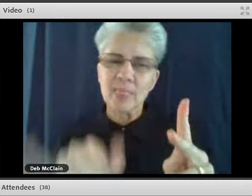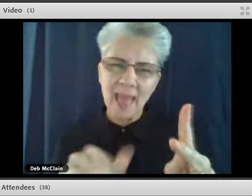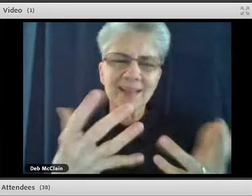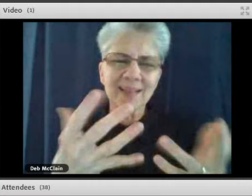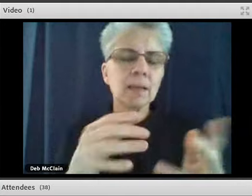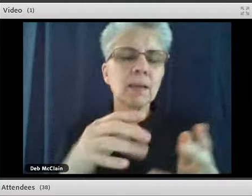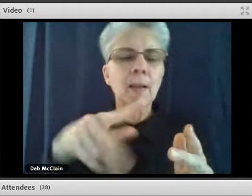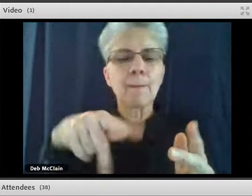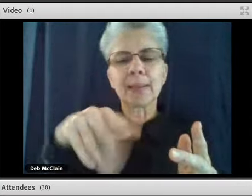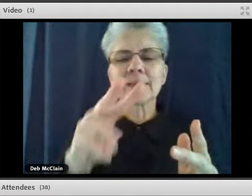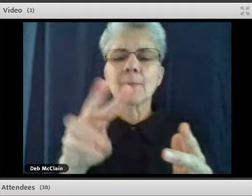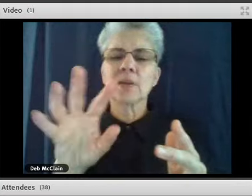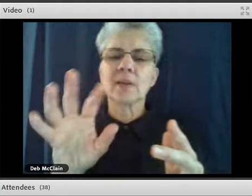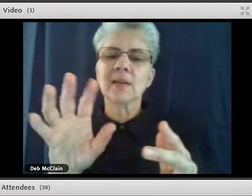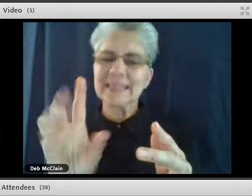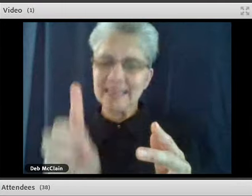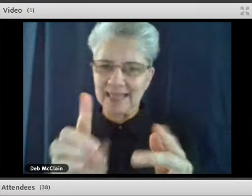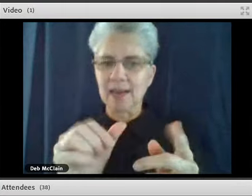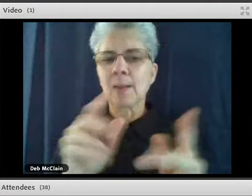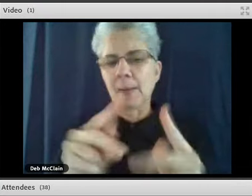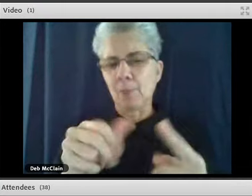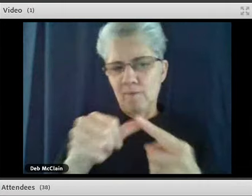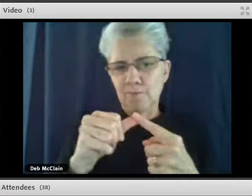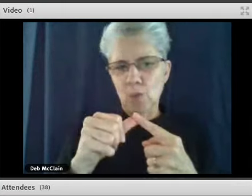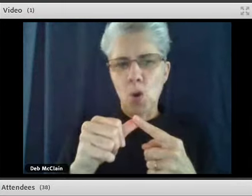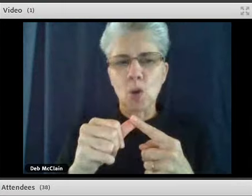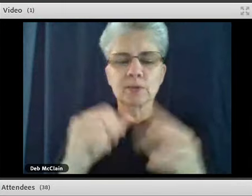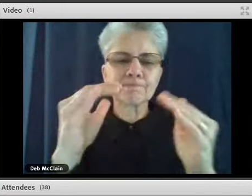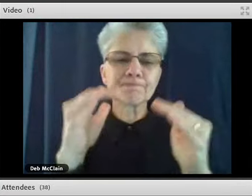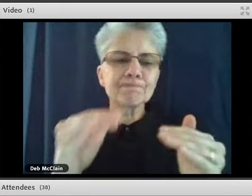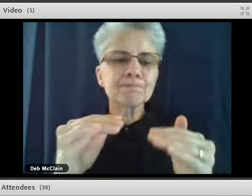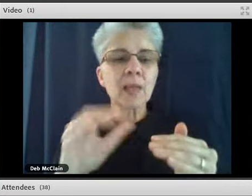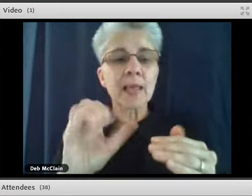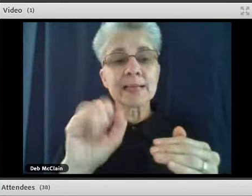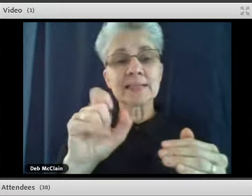And you always want to put people first. There's some information about Section 504,